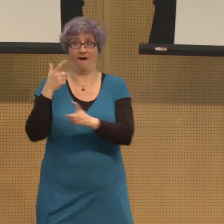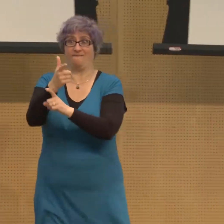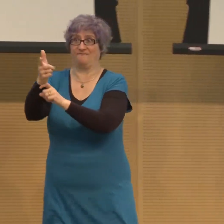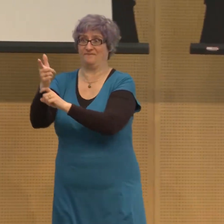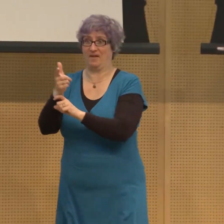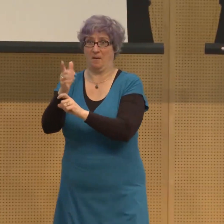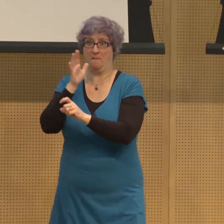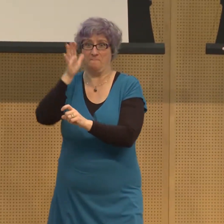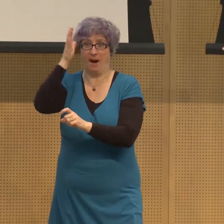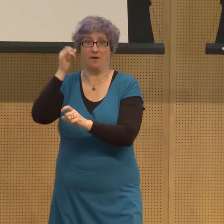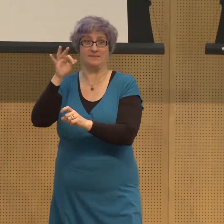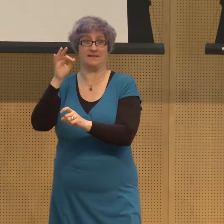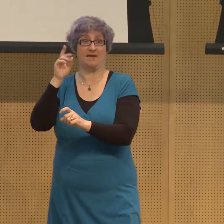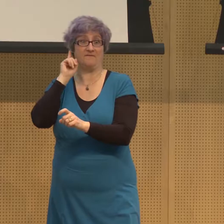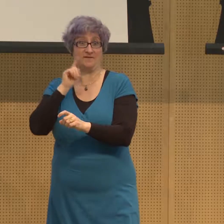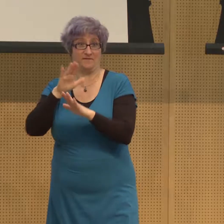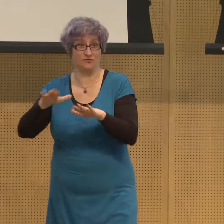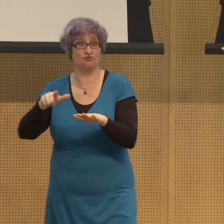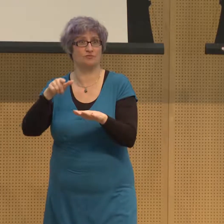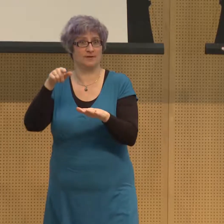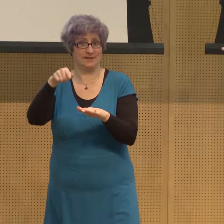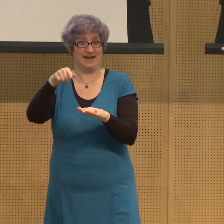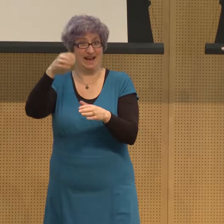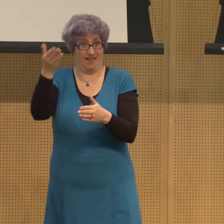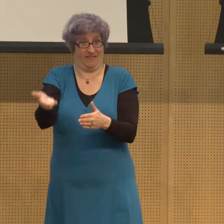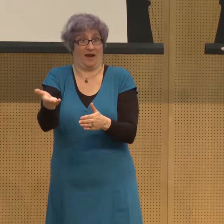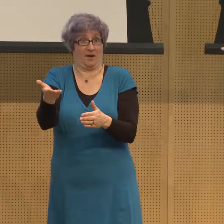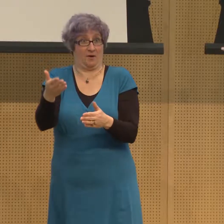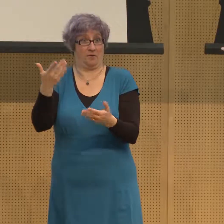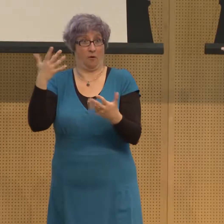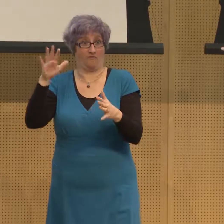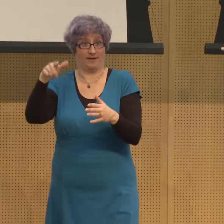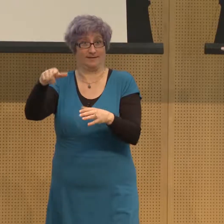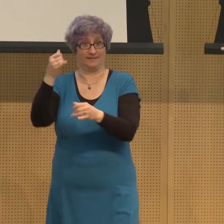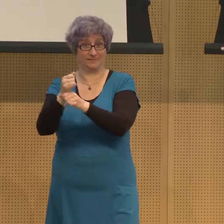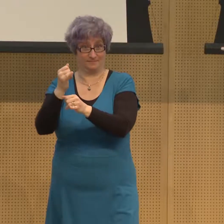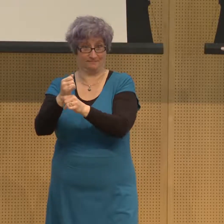and it was difficult for me to convince them otherwise.